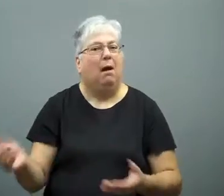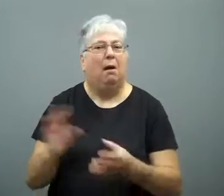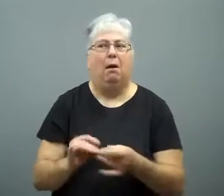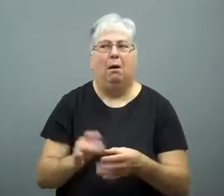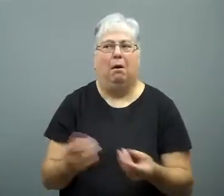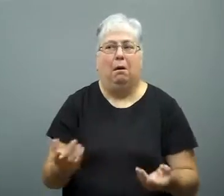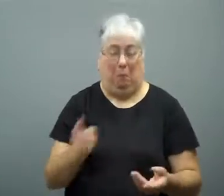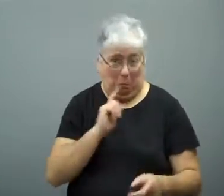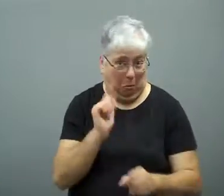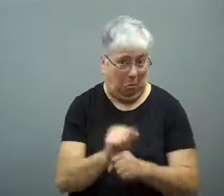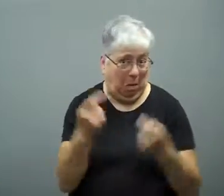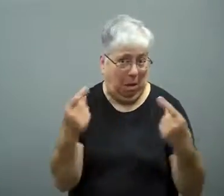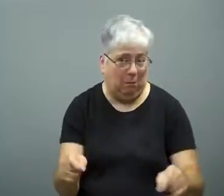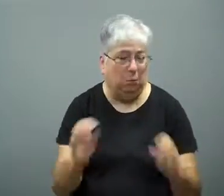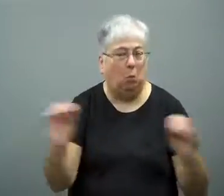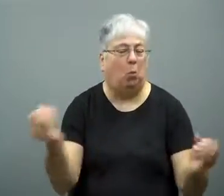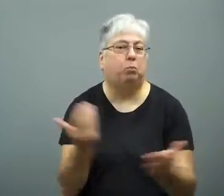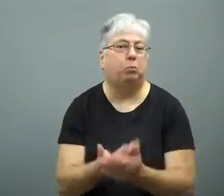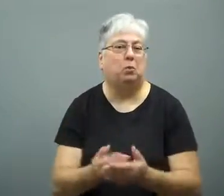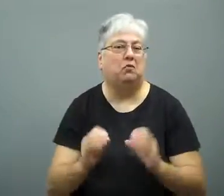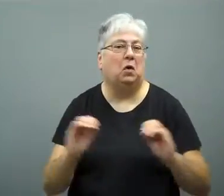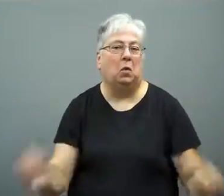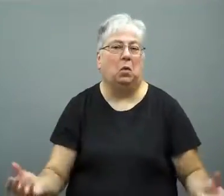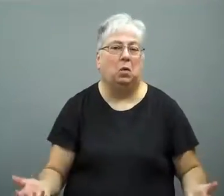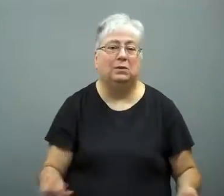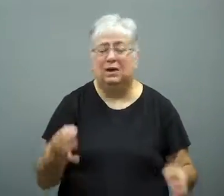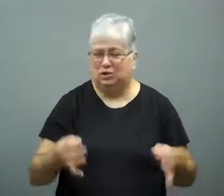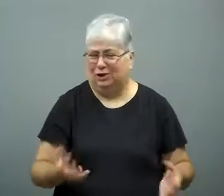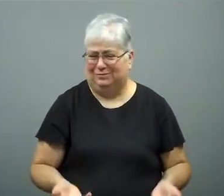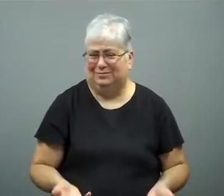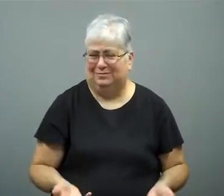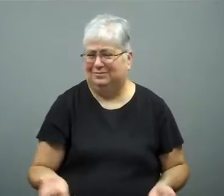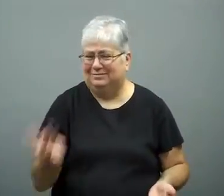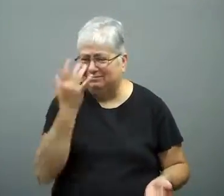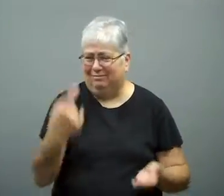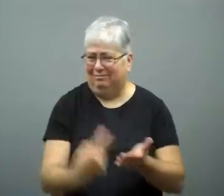He claimed there was no proof this had happened.